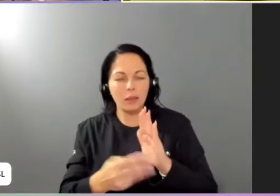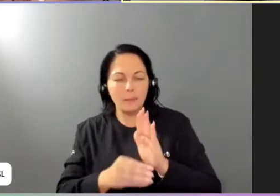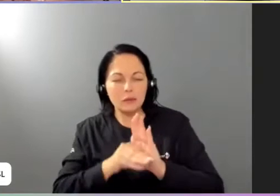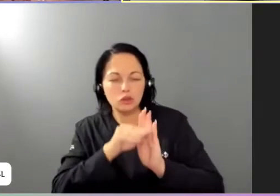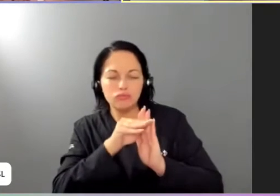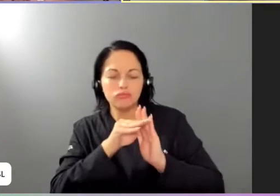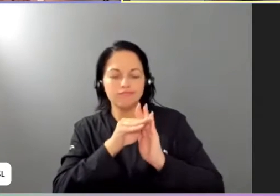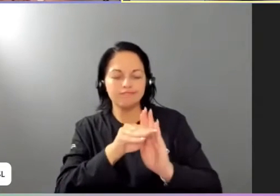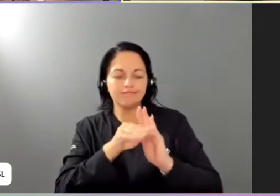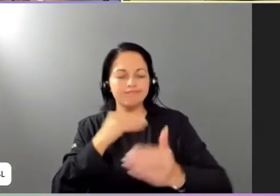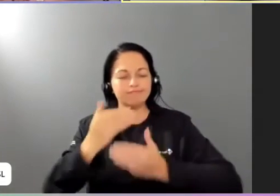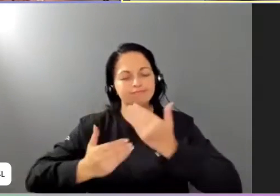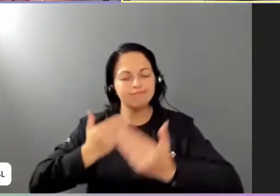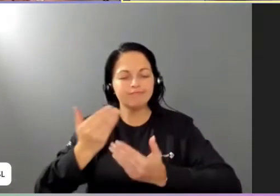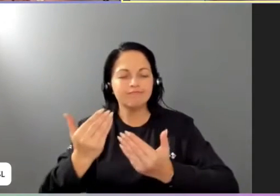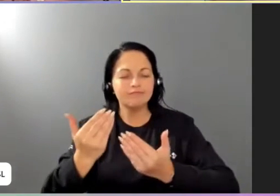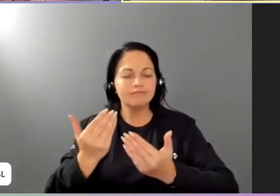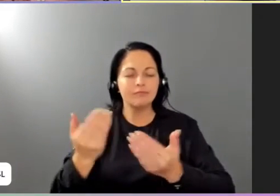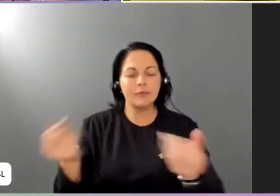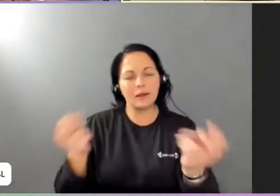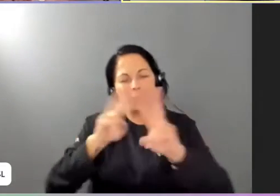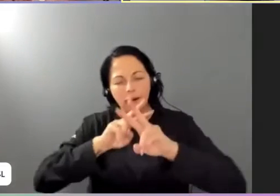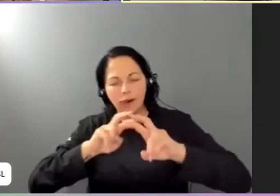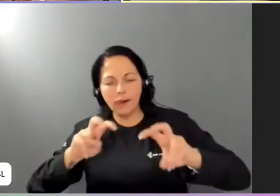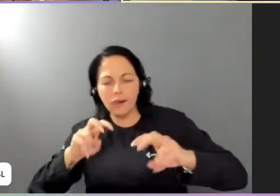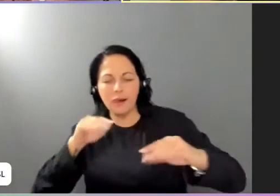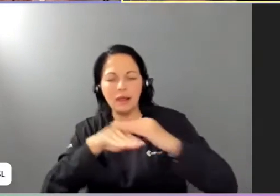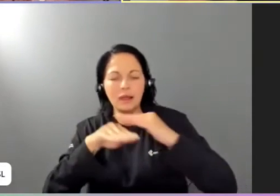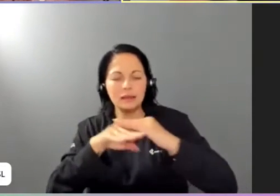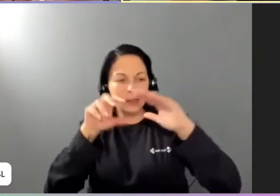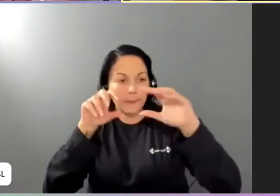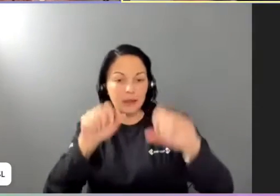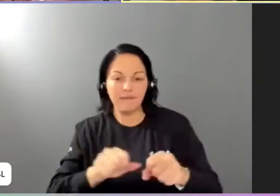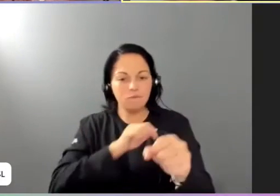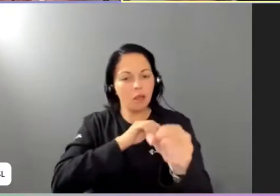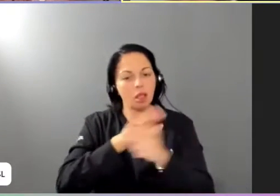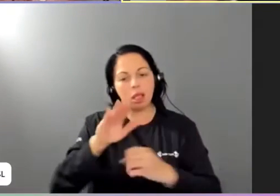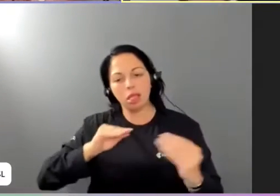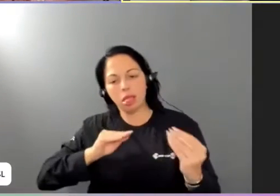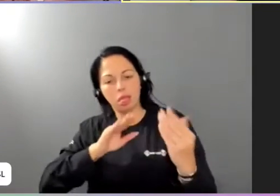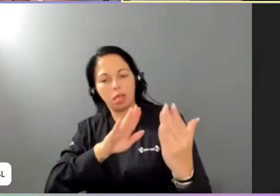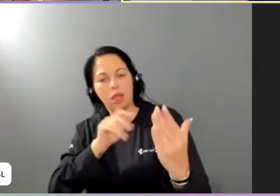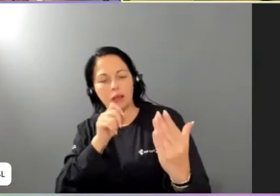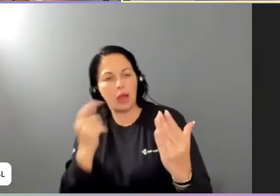whole view of accessibility. This is one of the things I truly love about